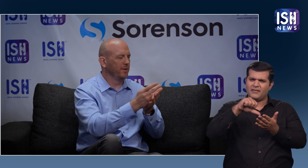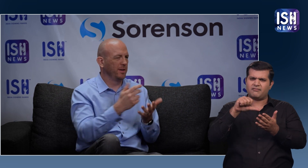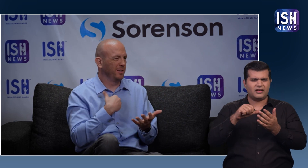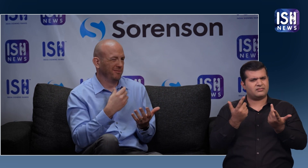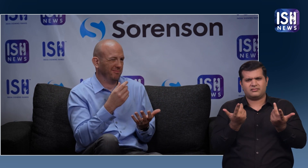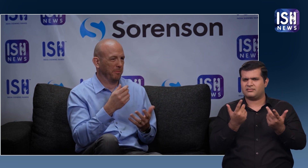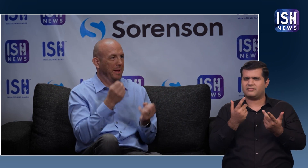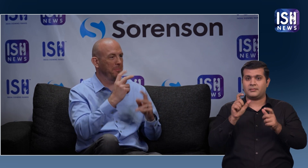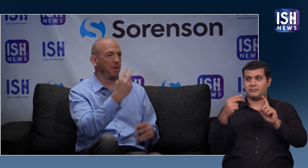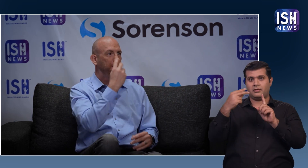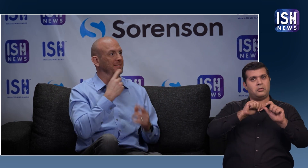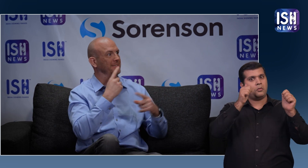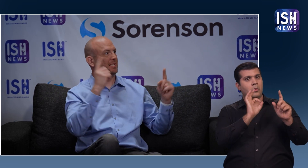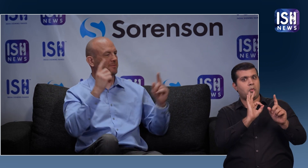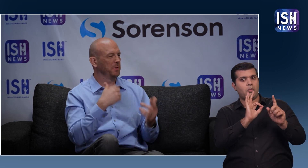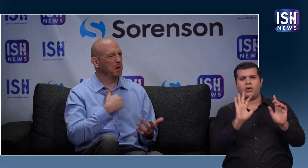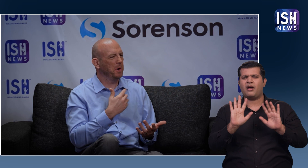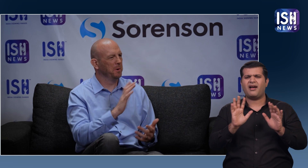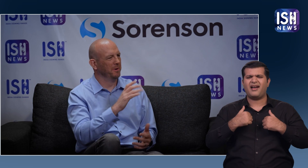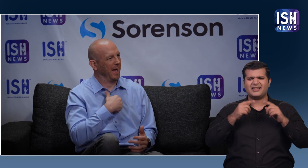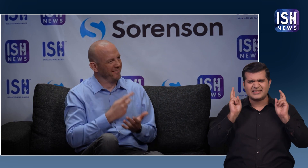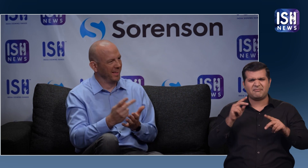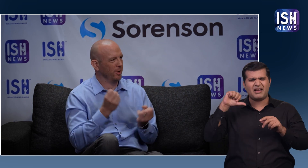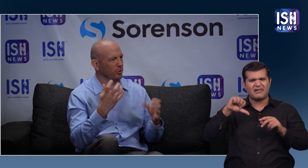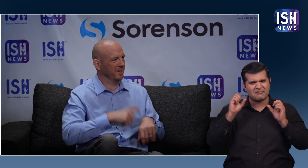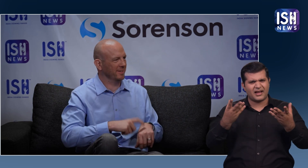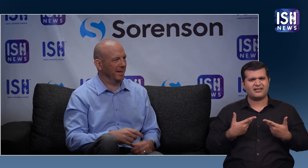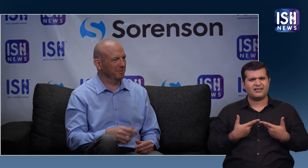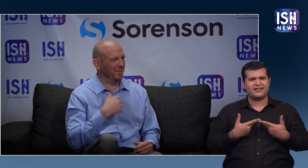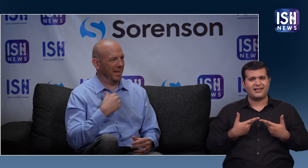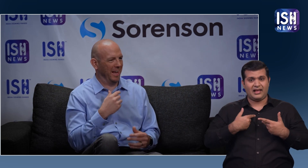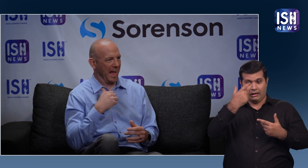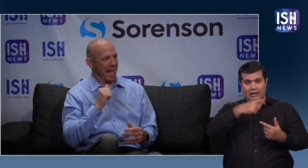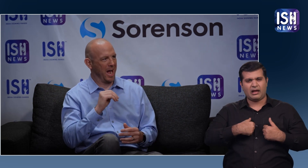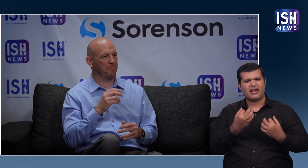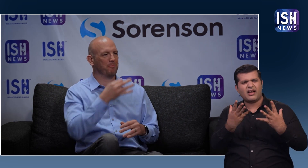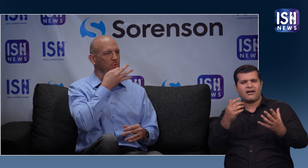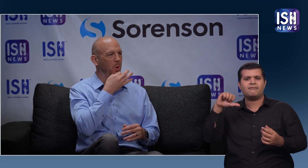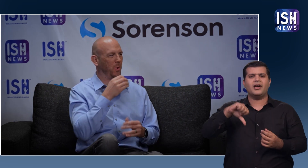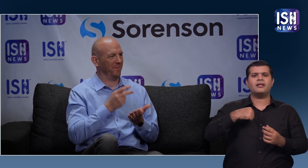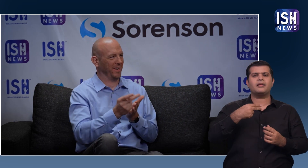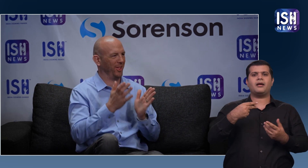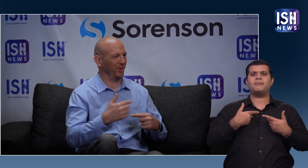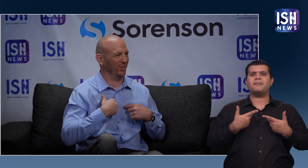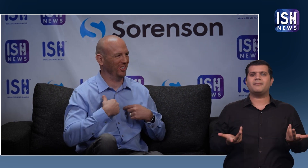Many say I am successful but I failed many times! I am pro failure!